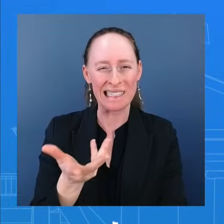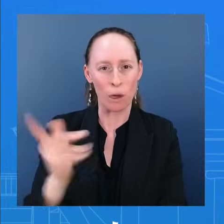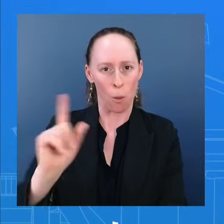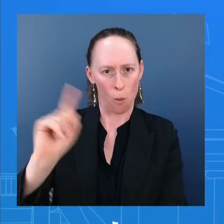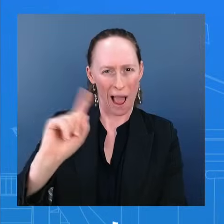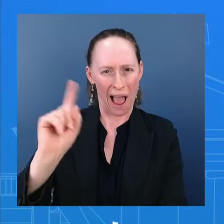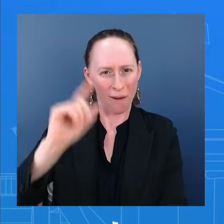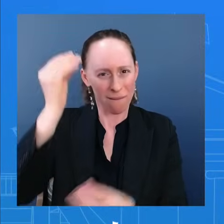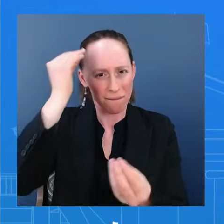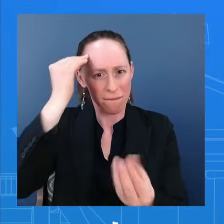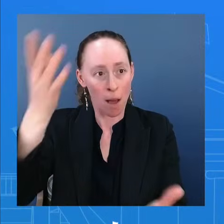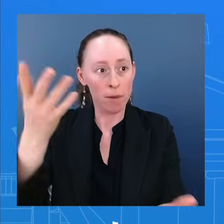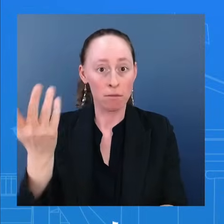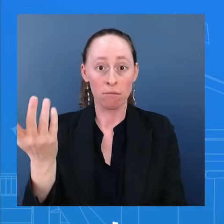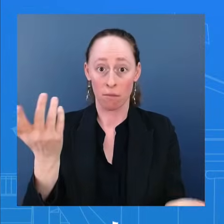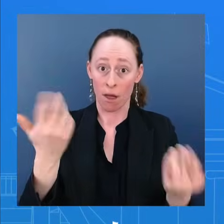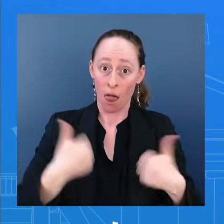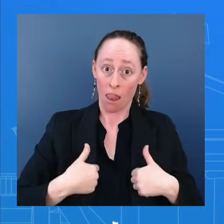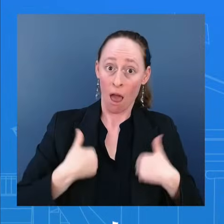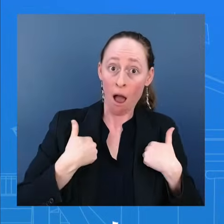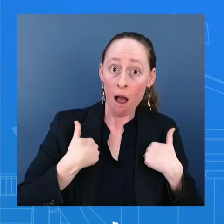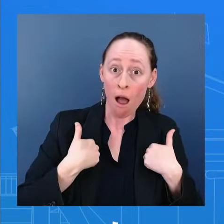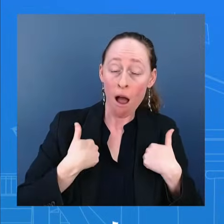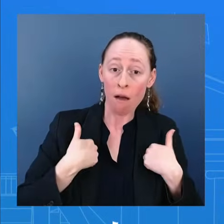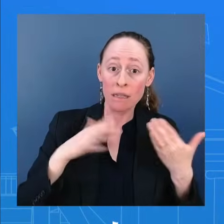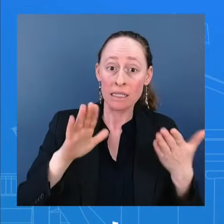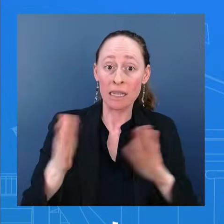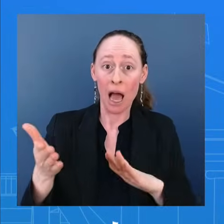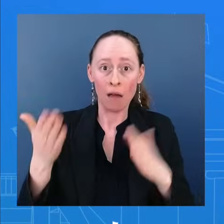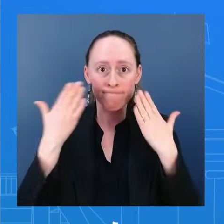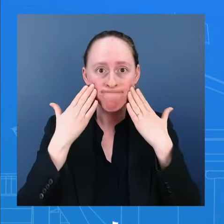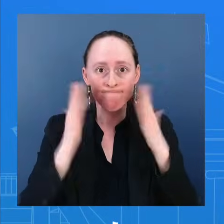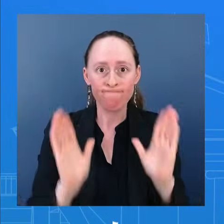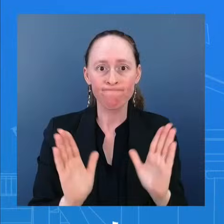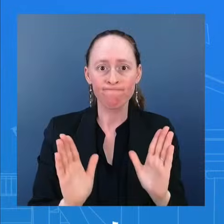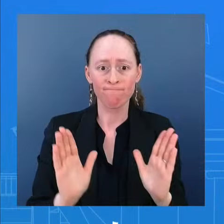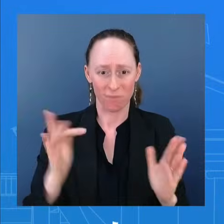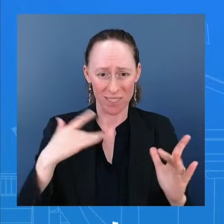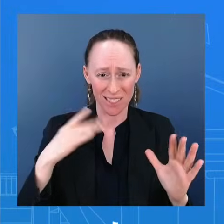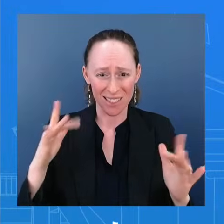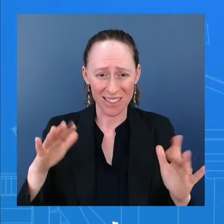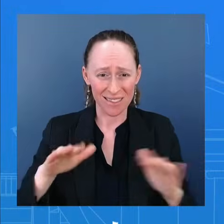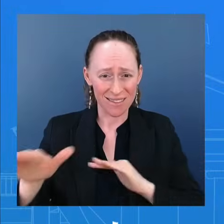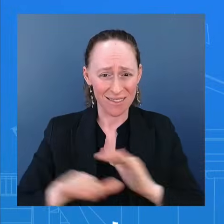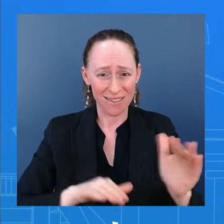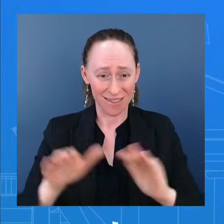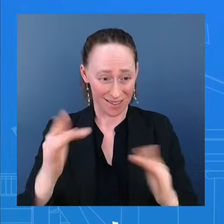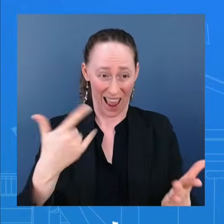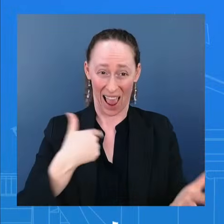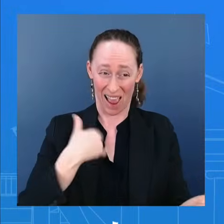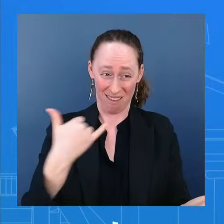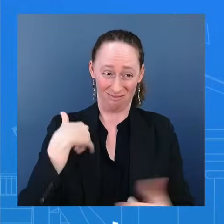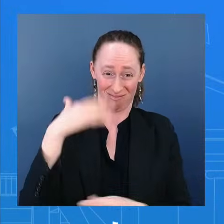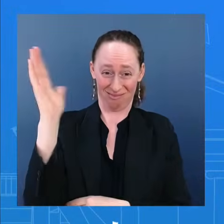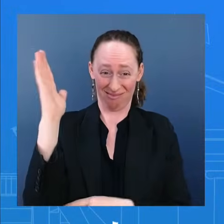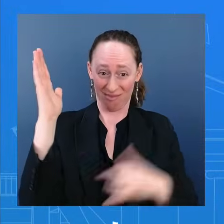And we are, as we speak -- you and me today -- we are asking those questions. And we hope that what happened in Syria over the weekend